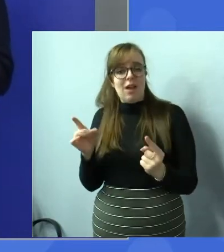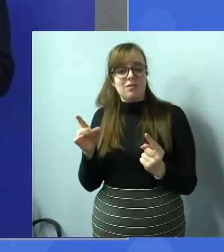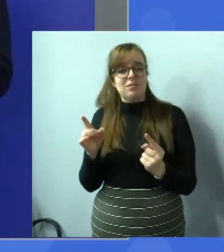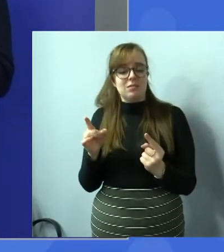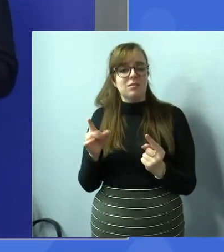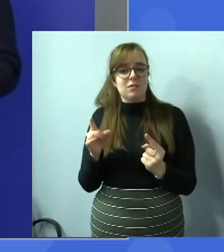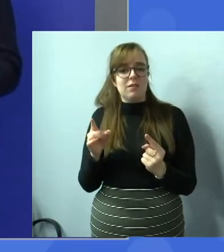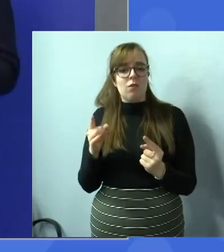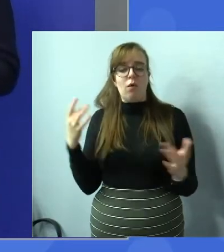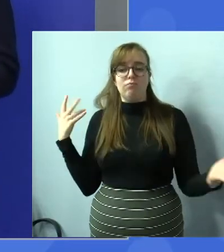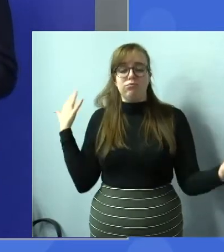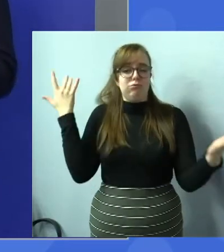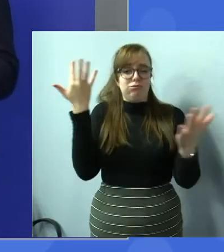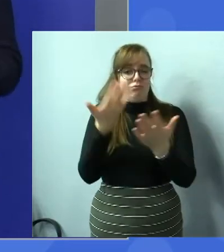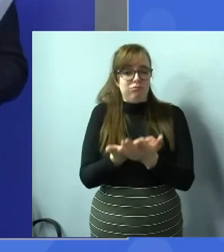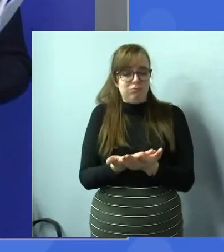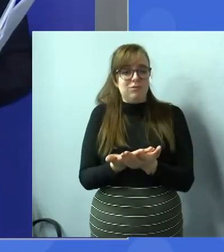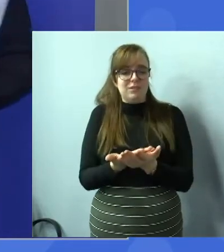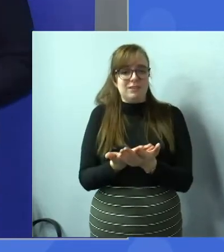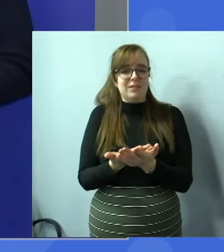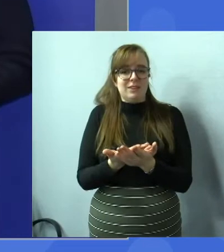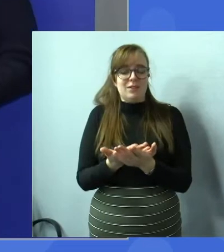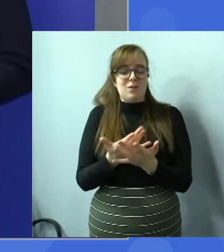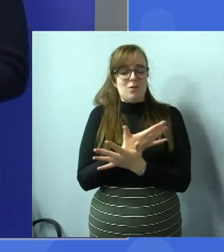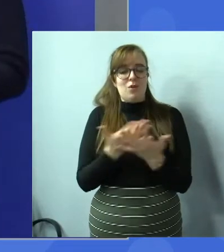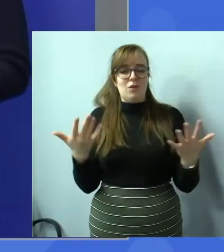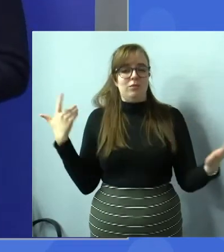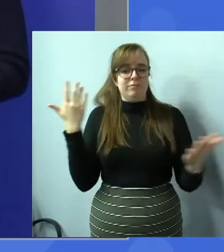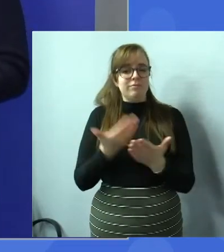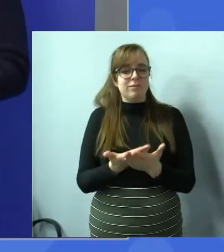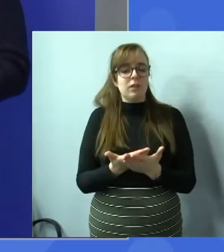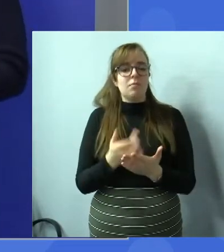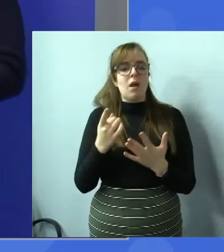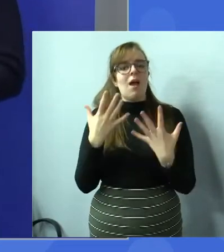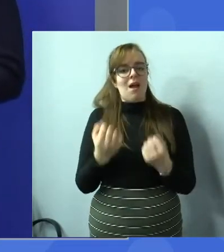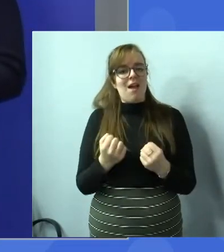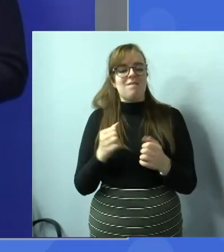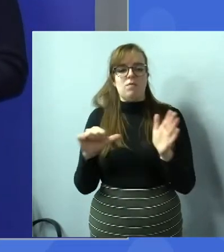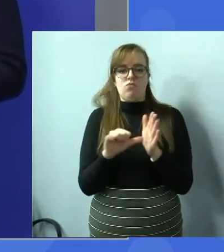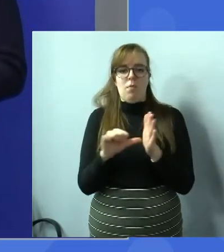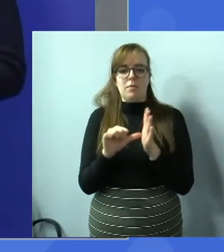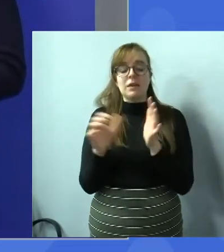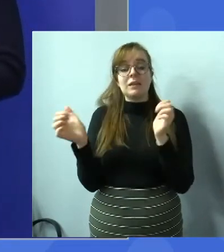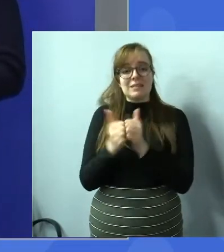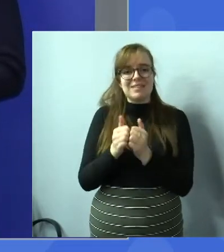long as I can remember and as long as people older than me can remember but there are fundamental problems with it getting that consent as one of them how